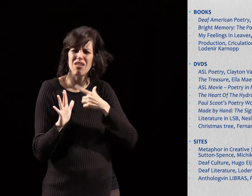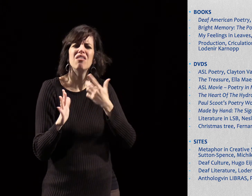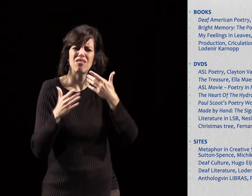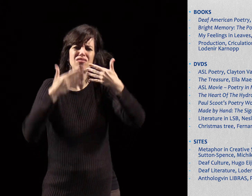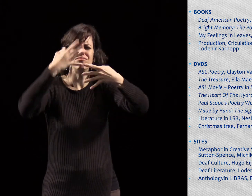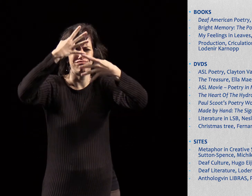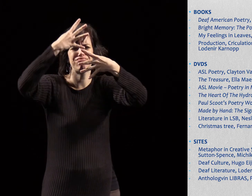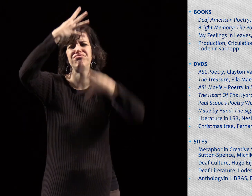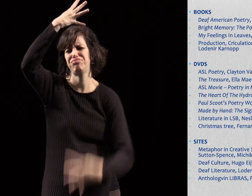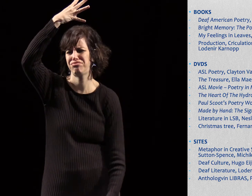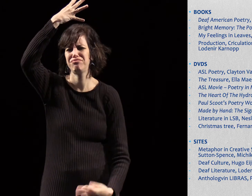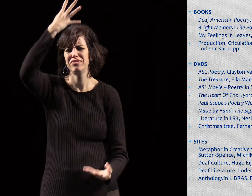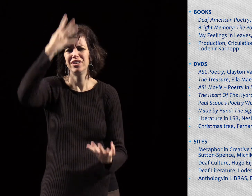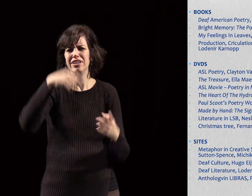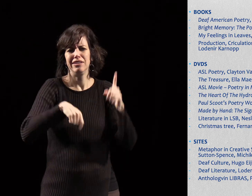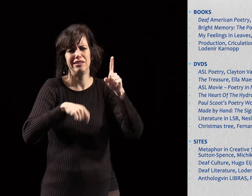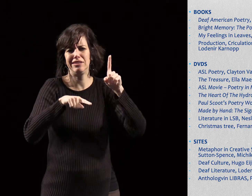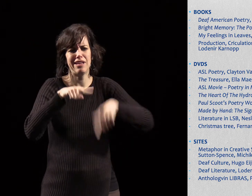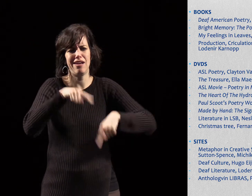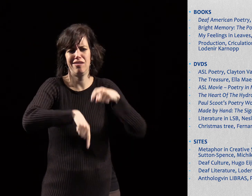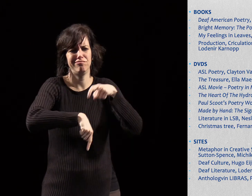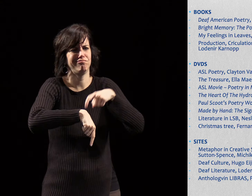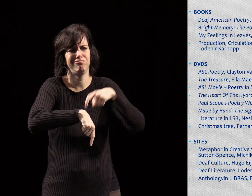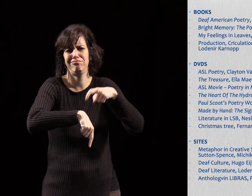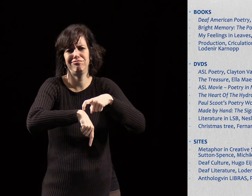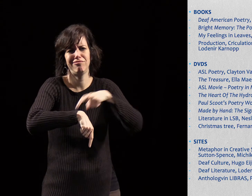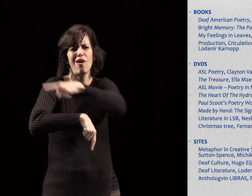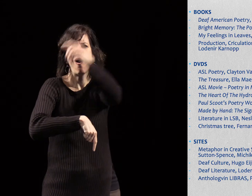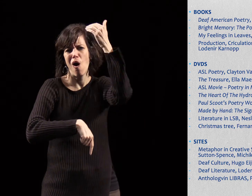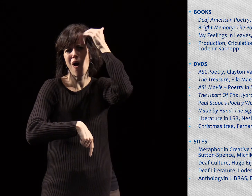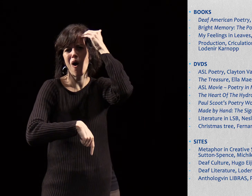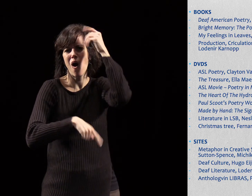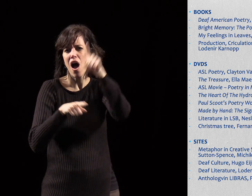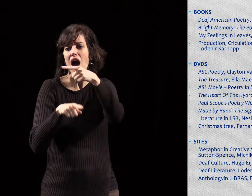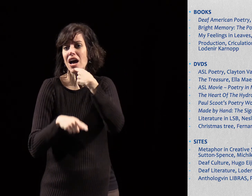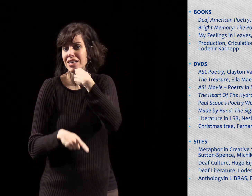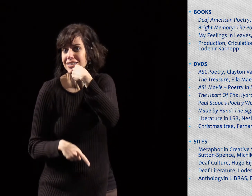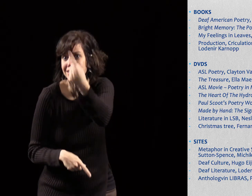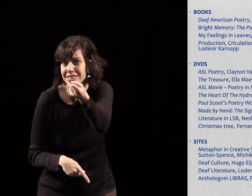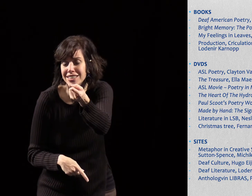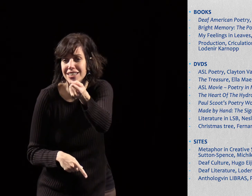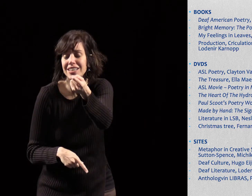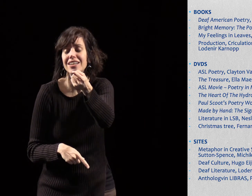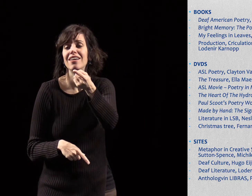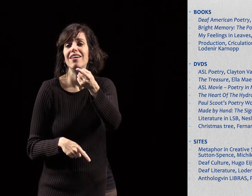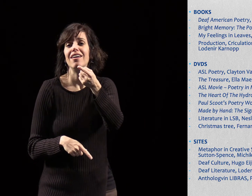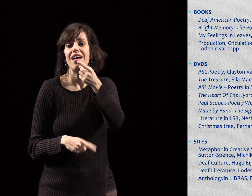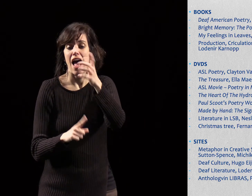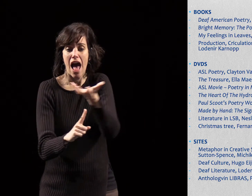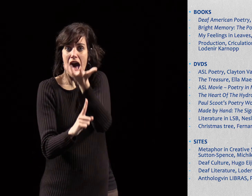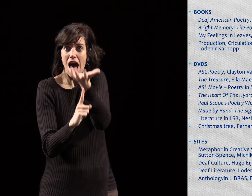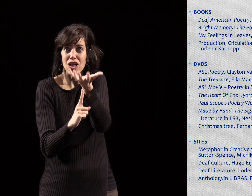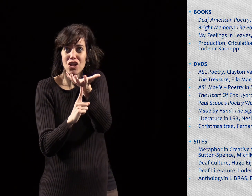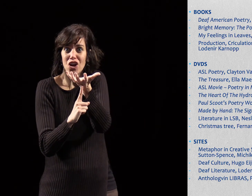Now, the list is not limited to these books, DVDs, and websites. I wouldn't have enough time to cover all of those.